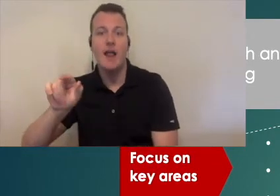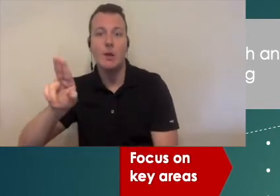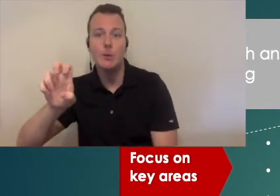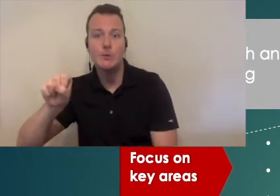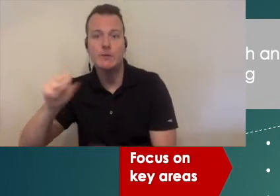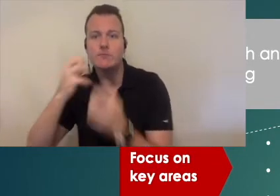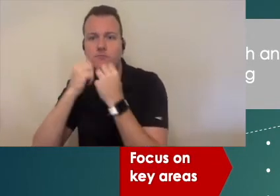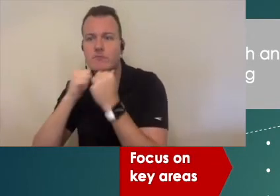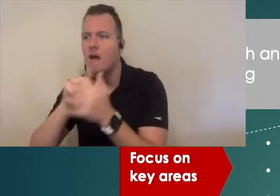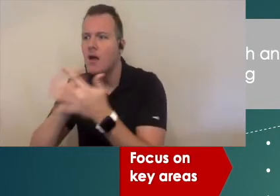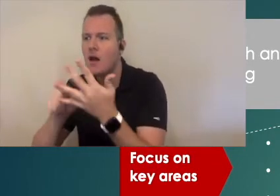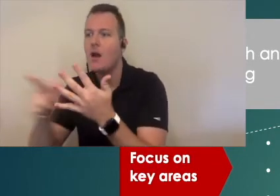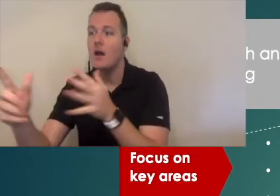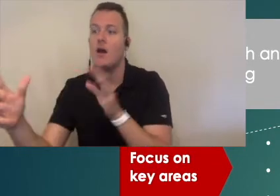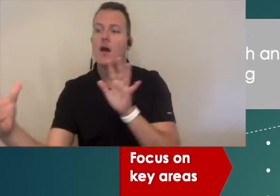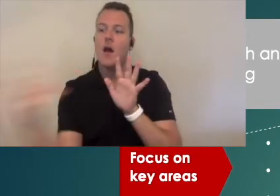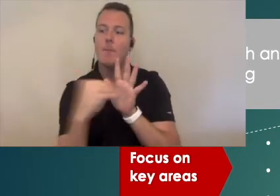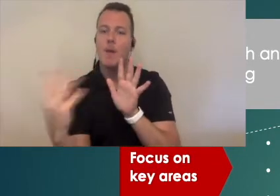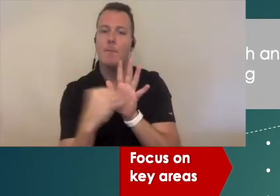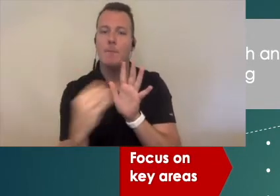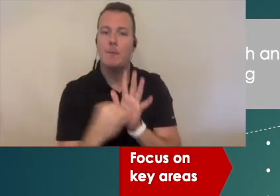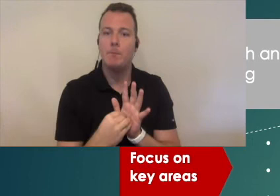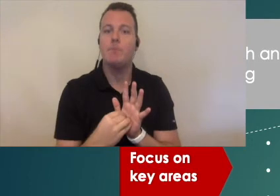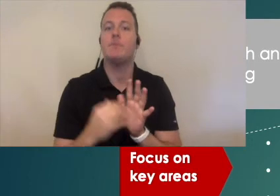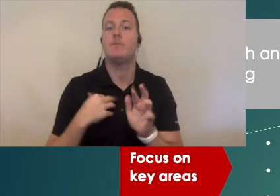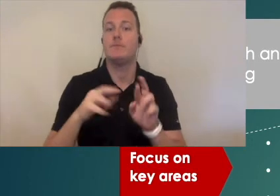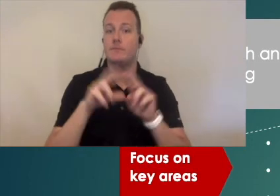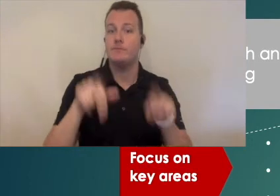some of that same language in your resume because if it mattered to the